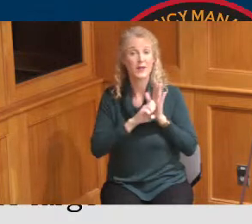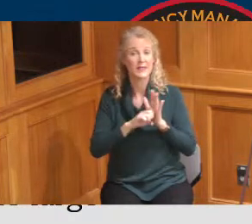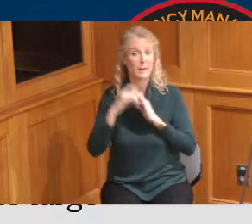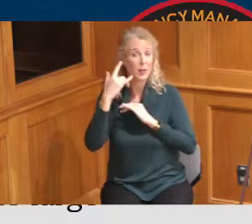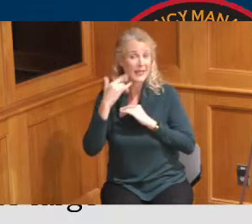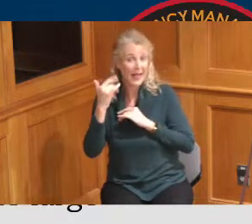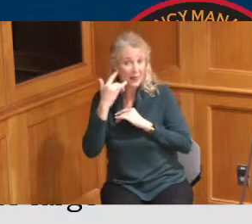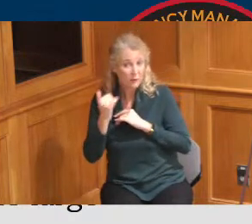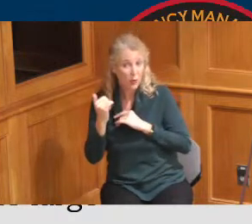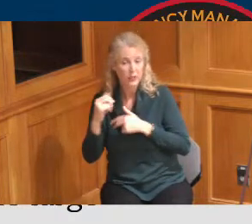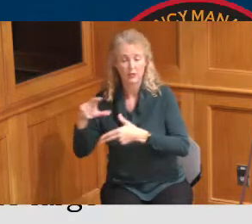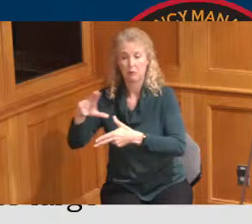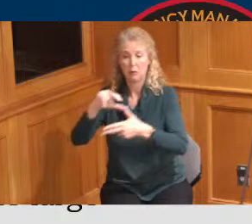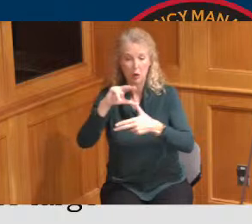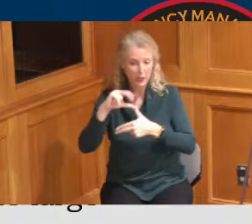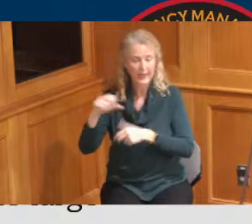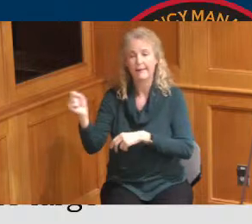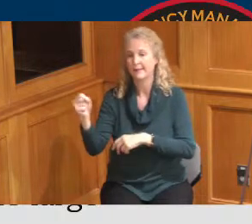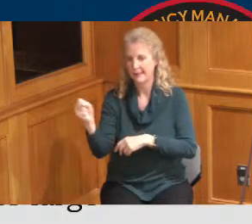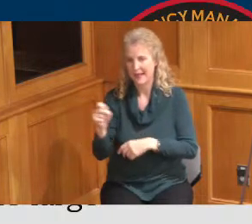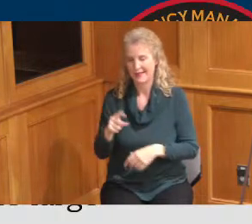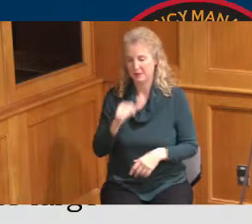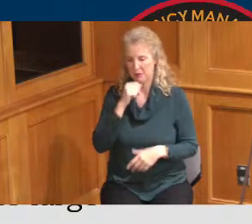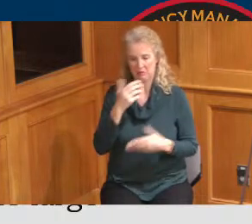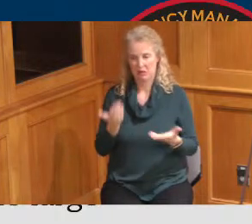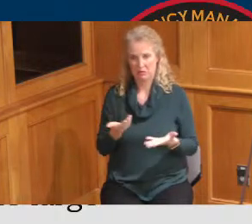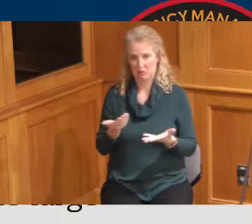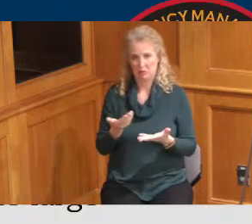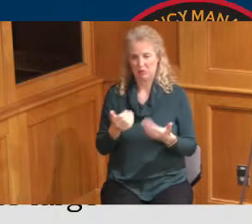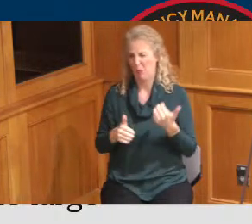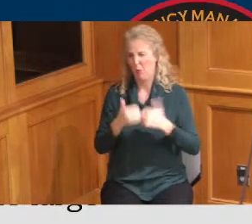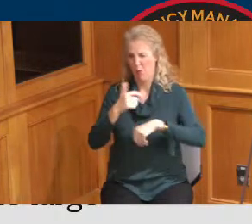hurricanes in the Southern United States those kinds of things so most things we at the local